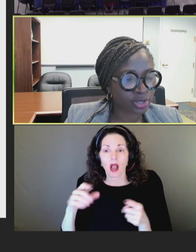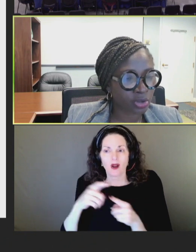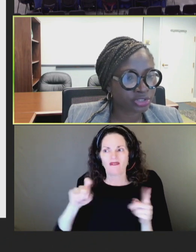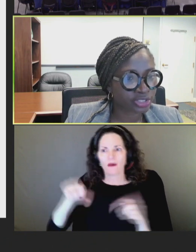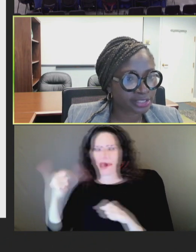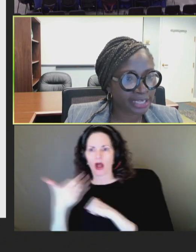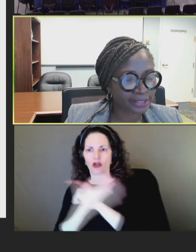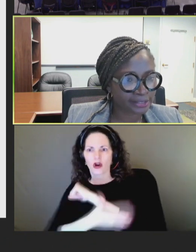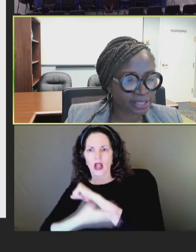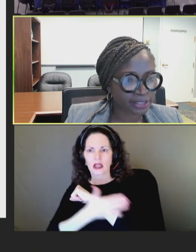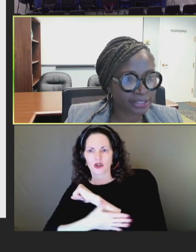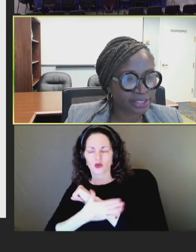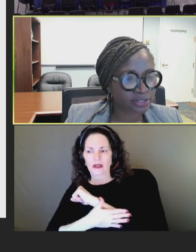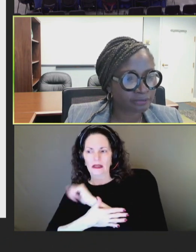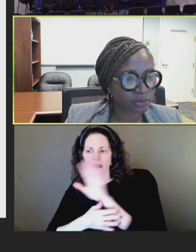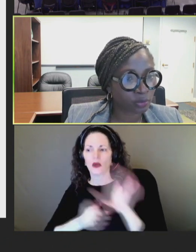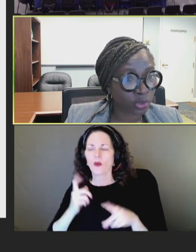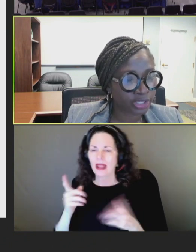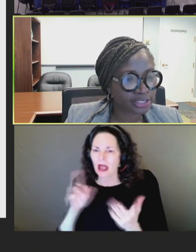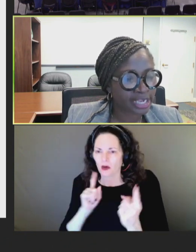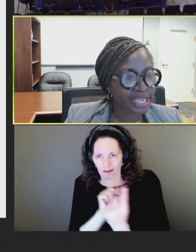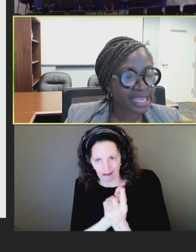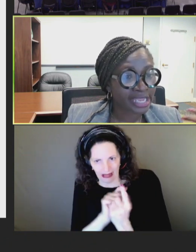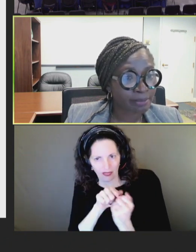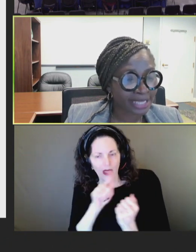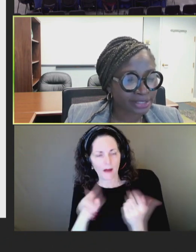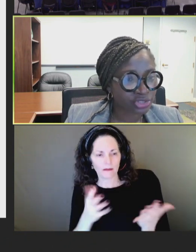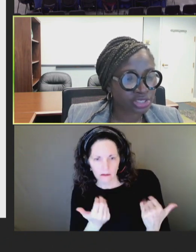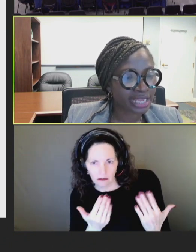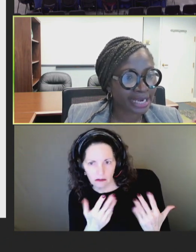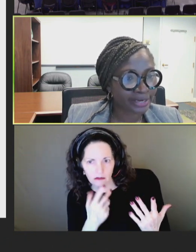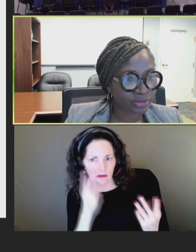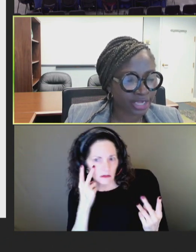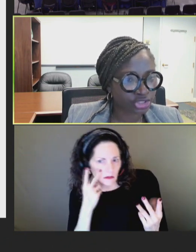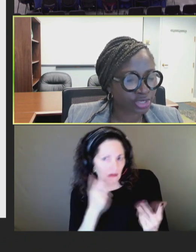the elders -- this is -- are the leaders of the wards in messaging and education